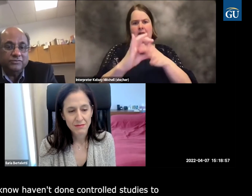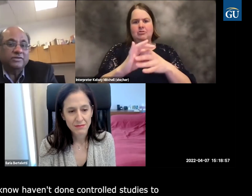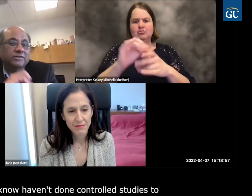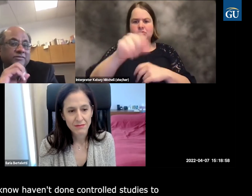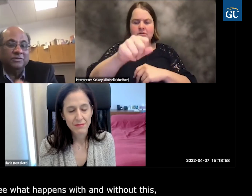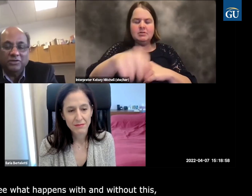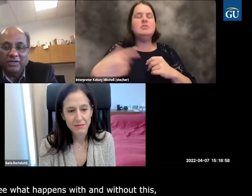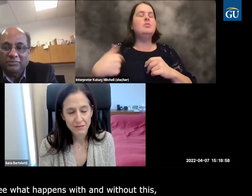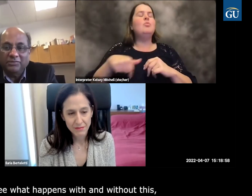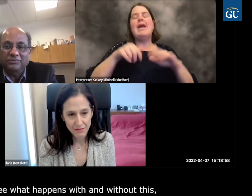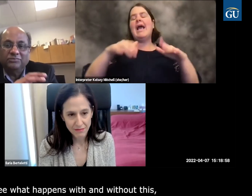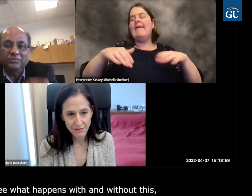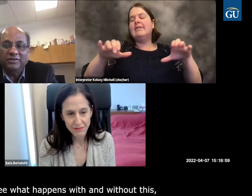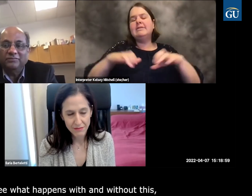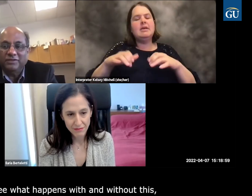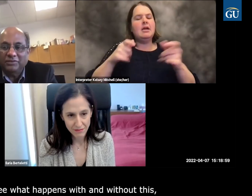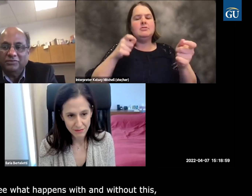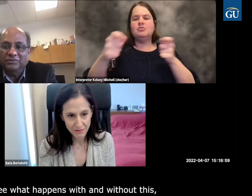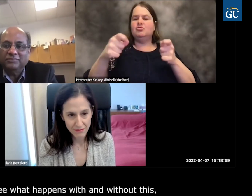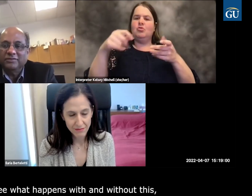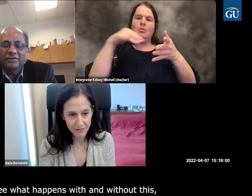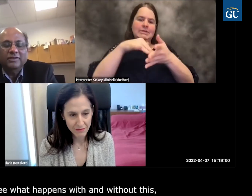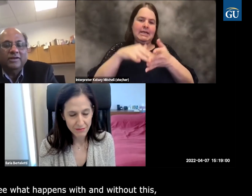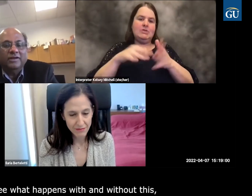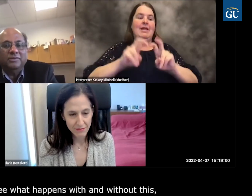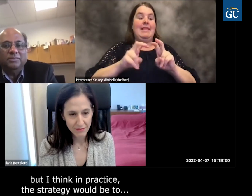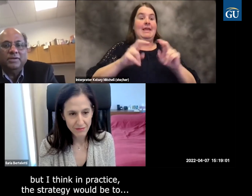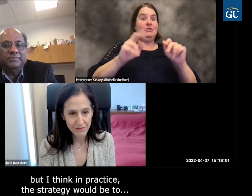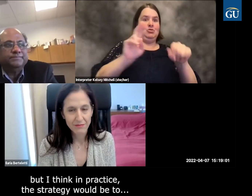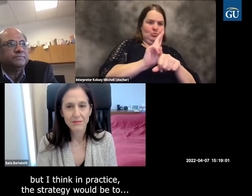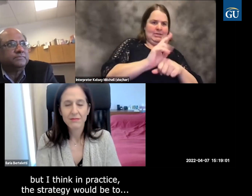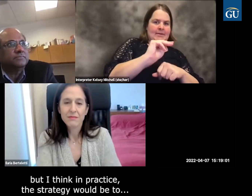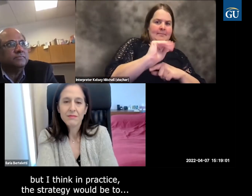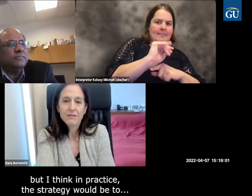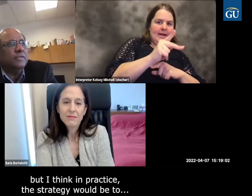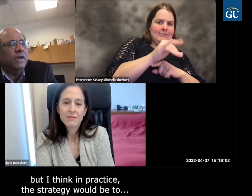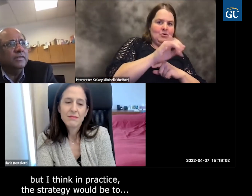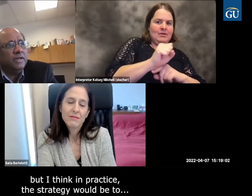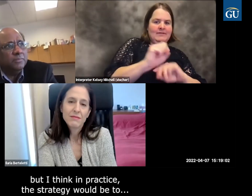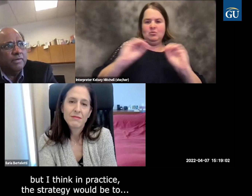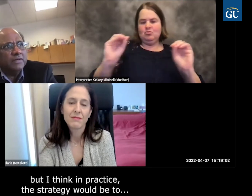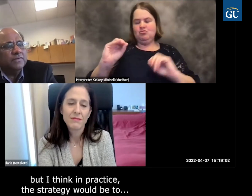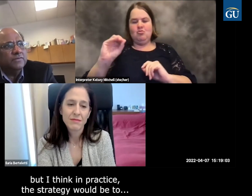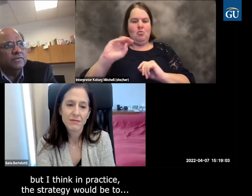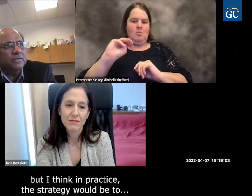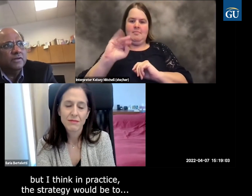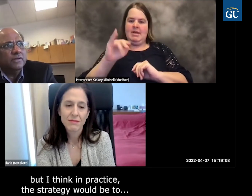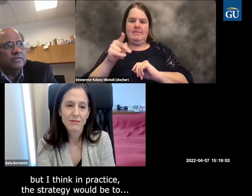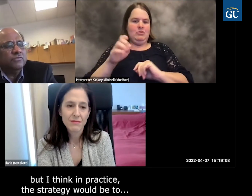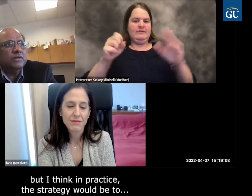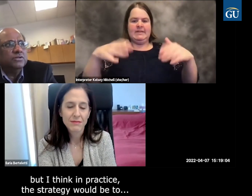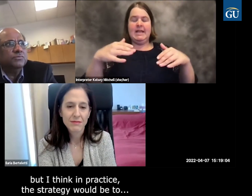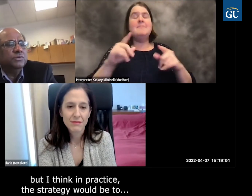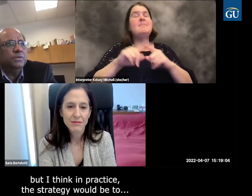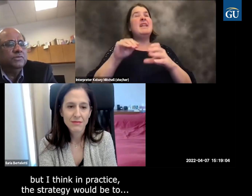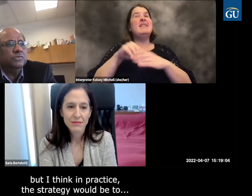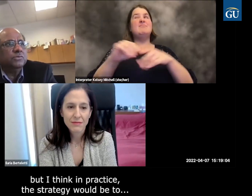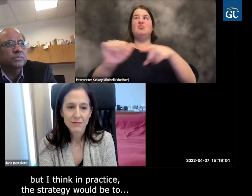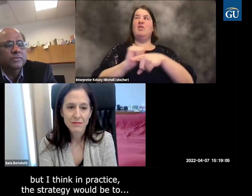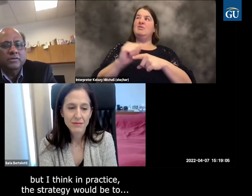studies to say what happens with and without this but i think in practice